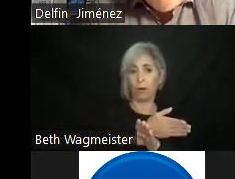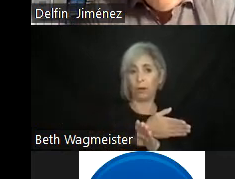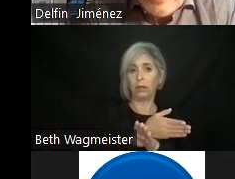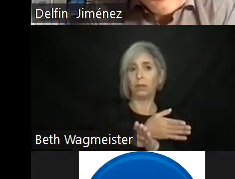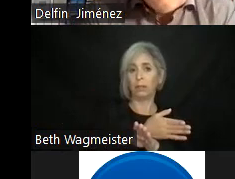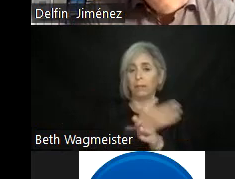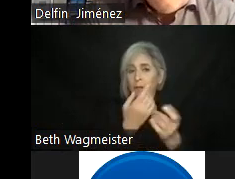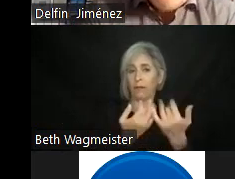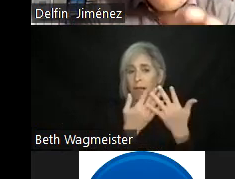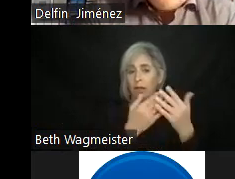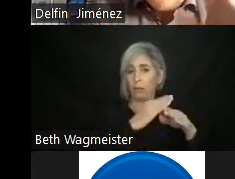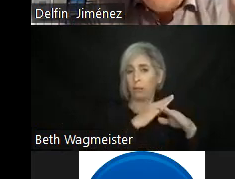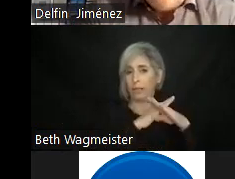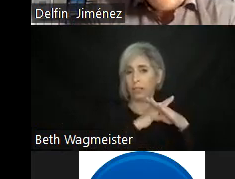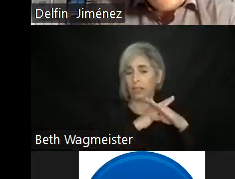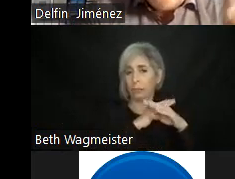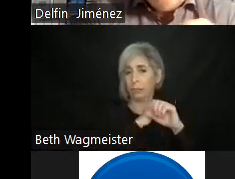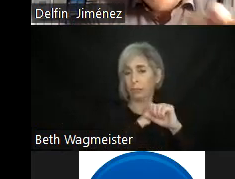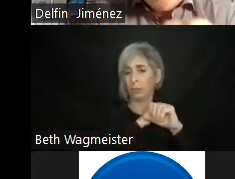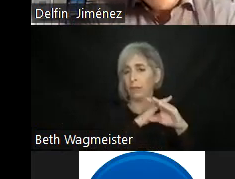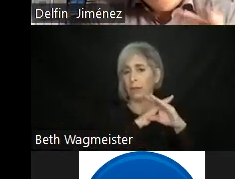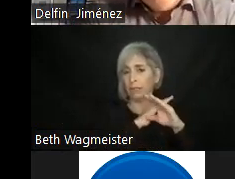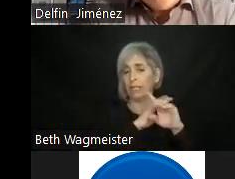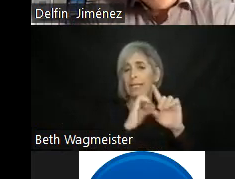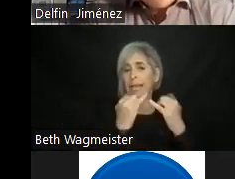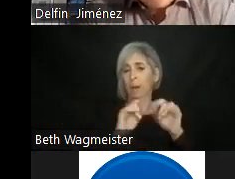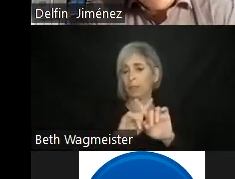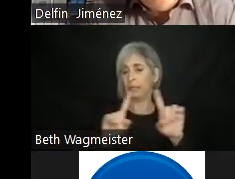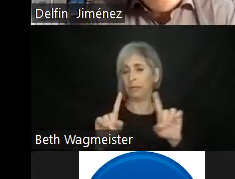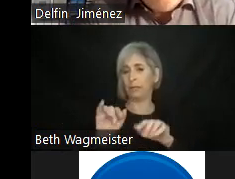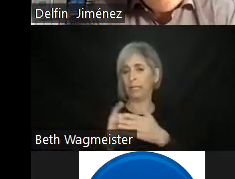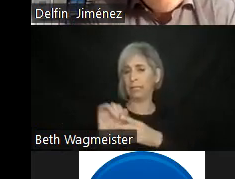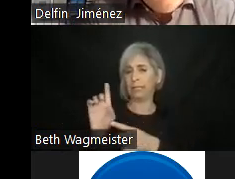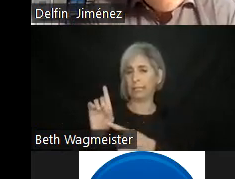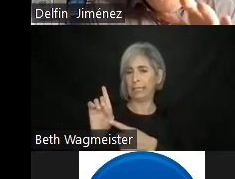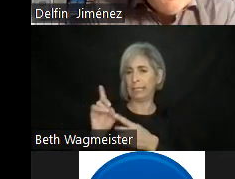this annex is different than the previous one. Because the content is different. Then